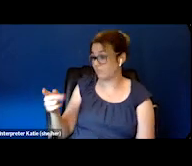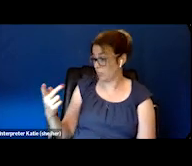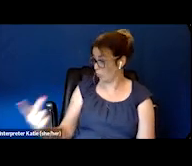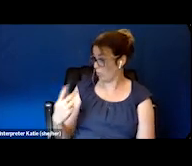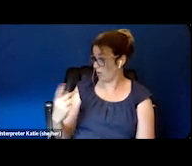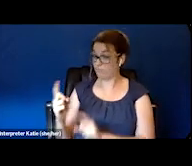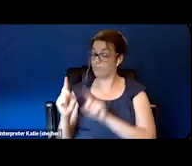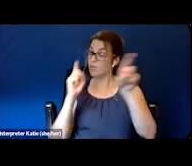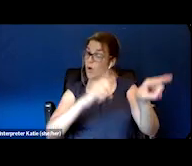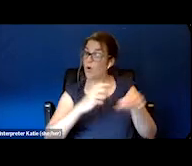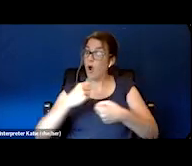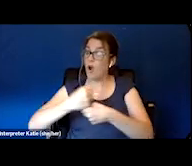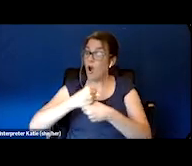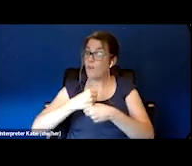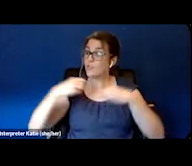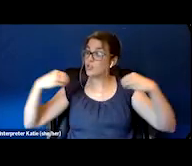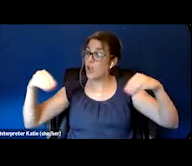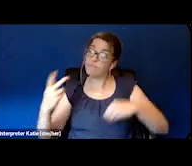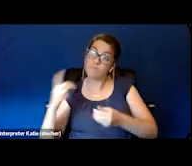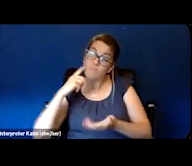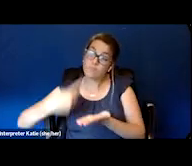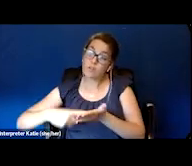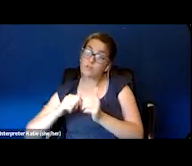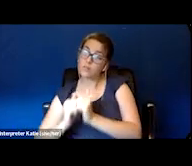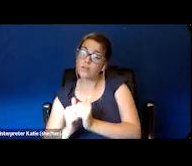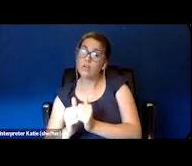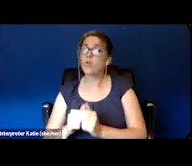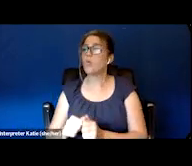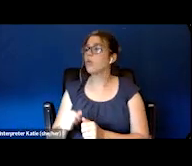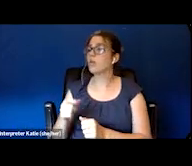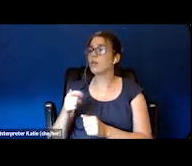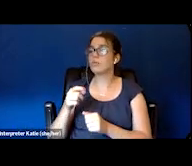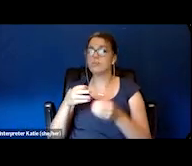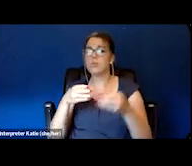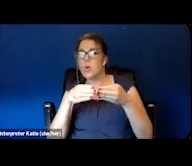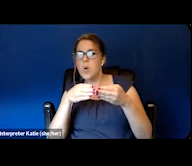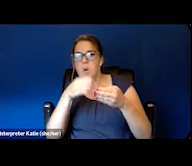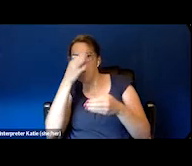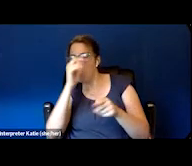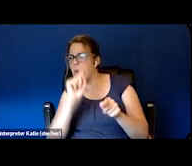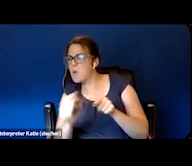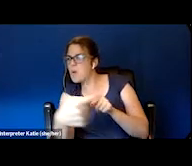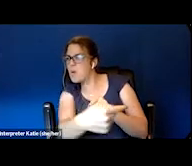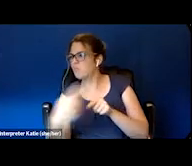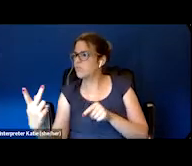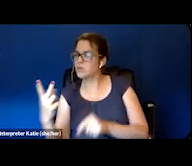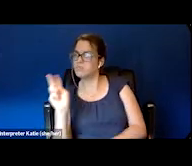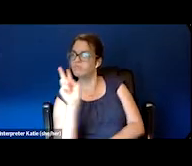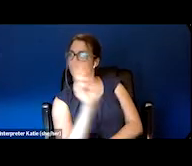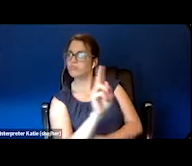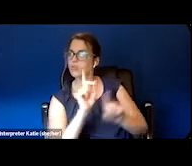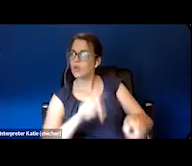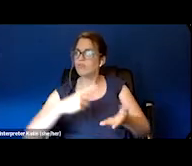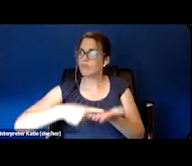If you could have a program car or van, you could provide an option to meet there.